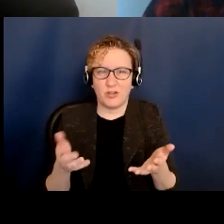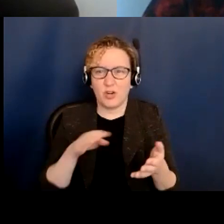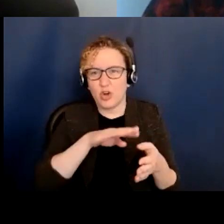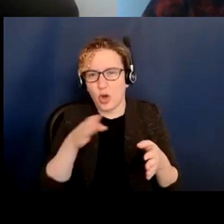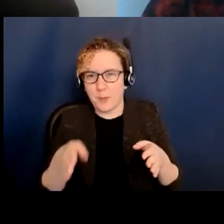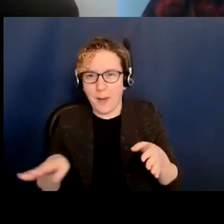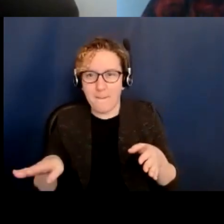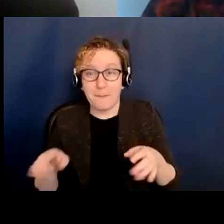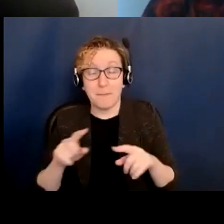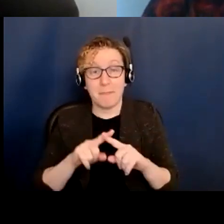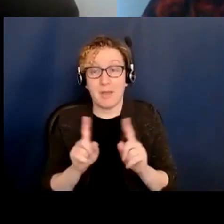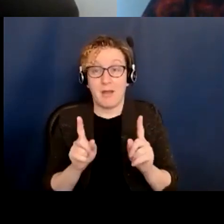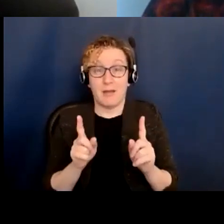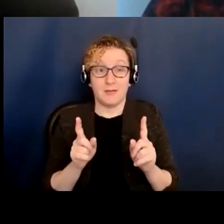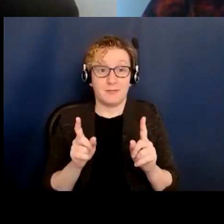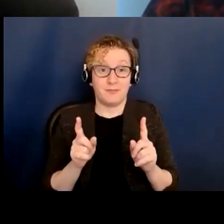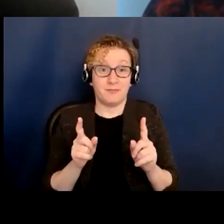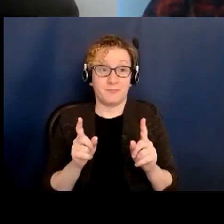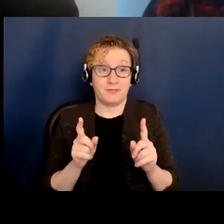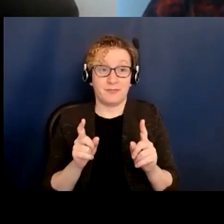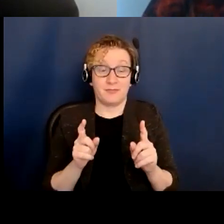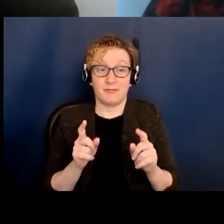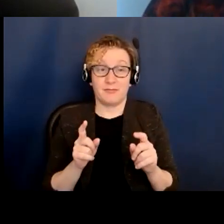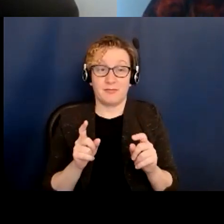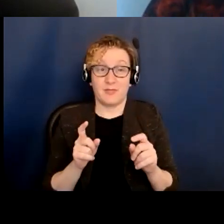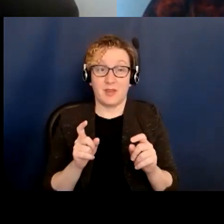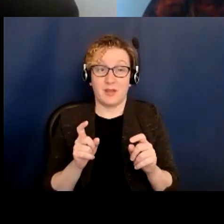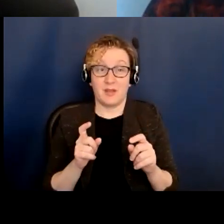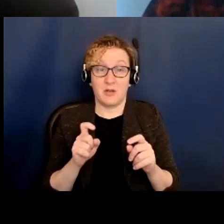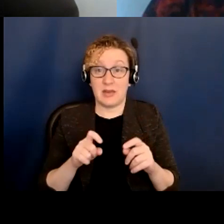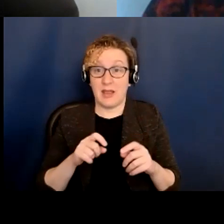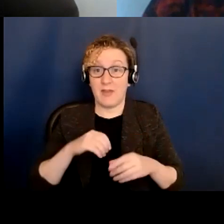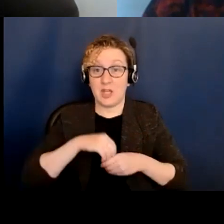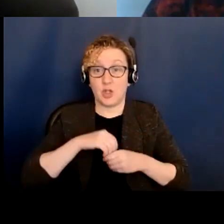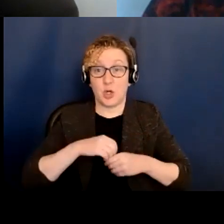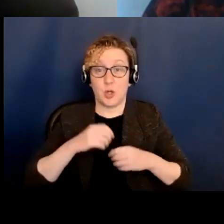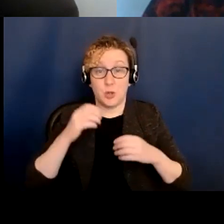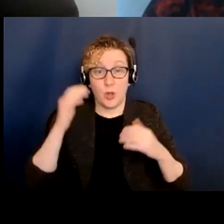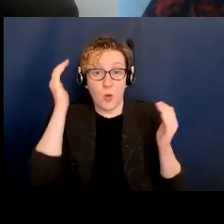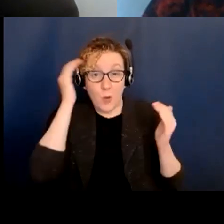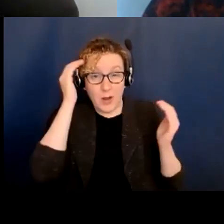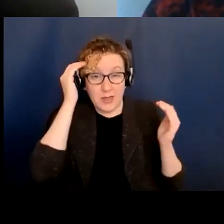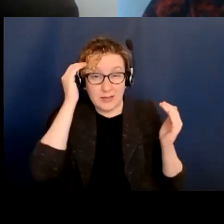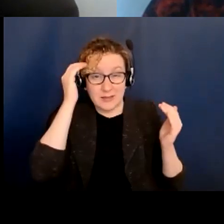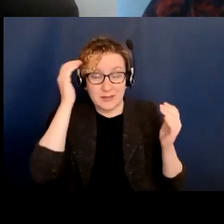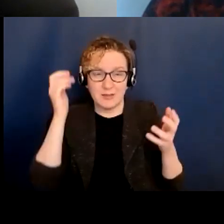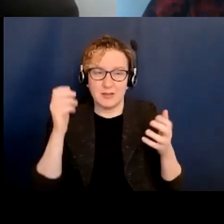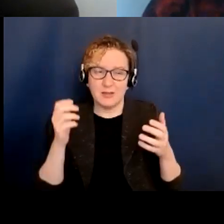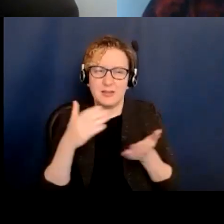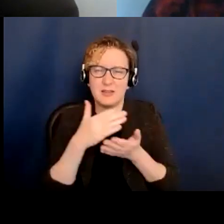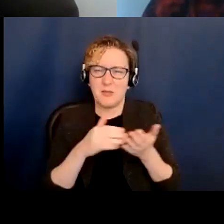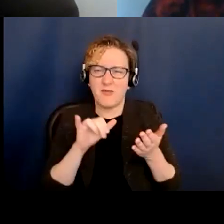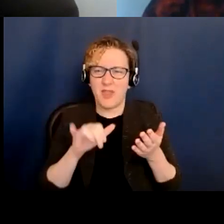You have to have that internal awareness to realize some of that dialogue is coming from